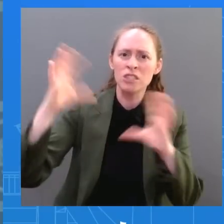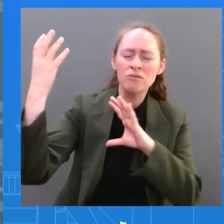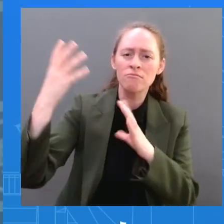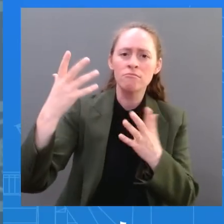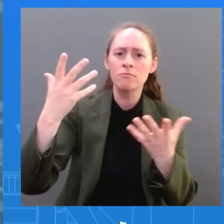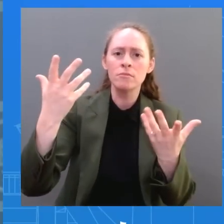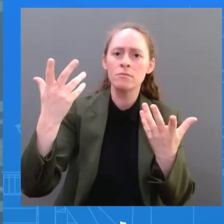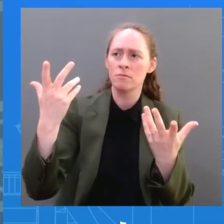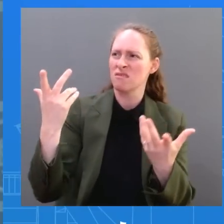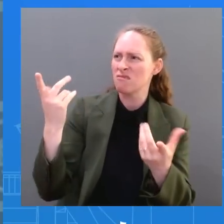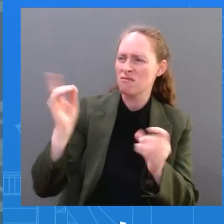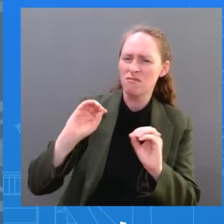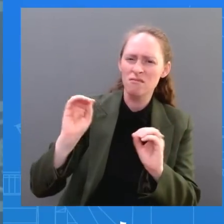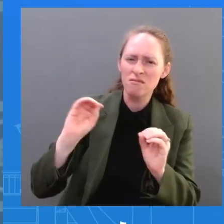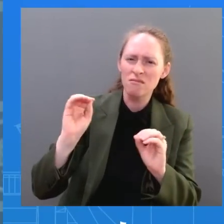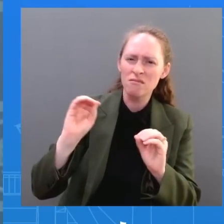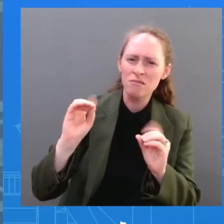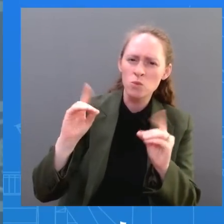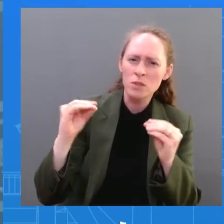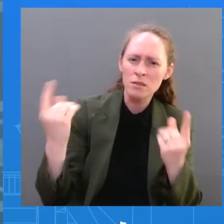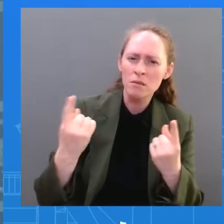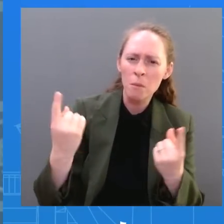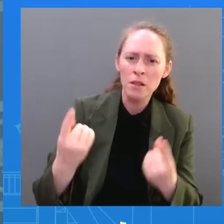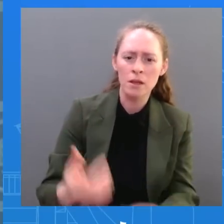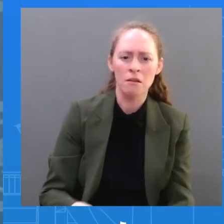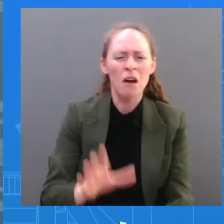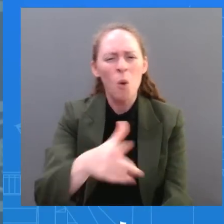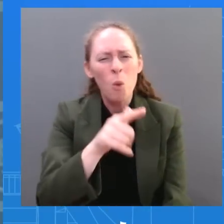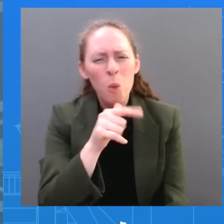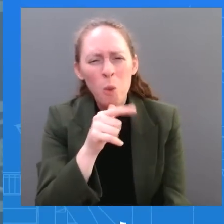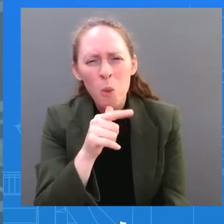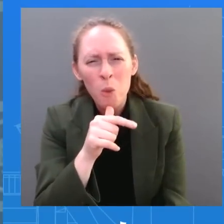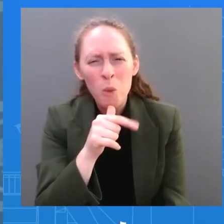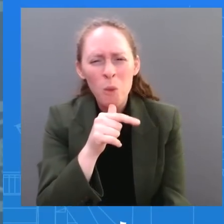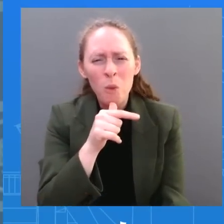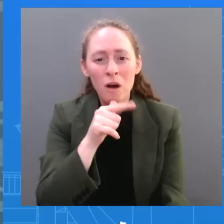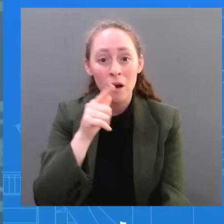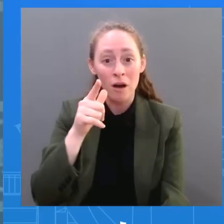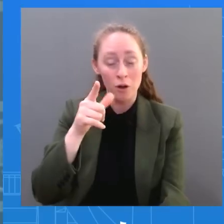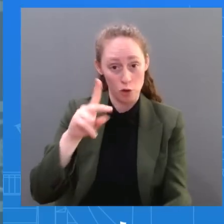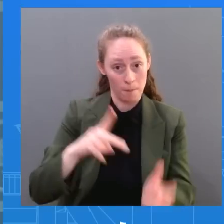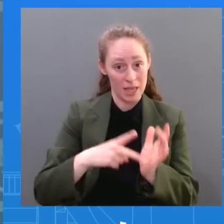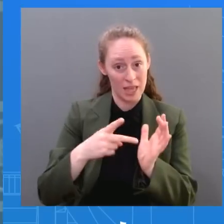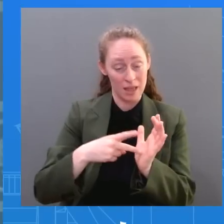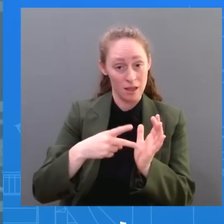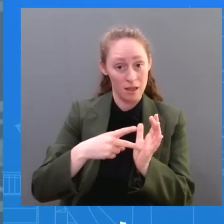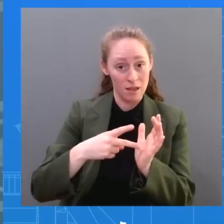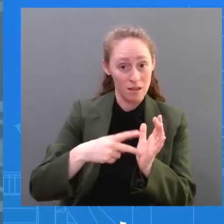Elected Democratic officials' overall frustration with the Biden administration. Ms. Jean-Pierre: Okay. So, here's the -- here's the thing I've -- I've heard --